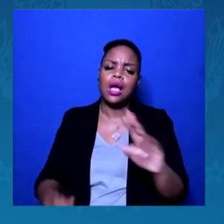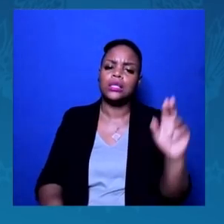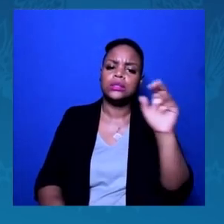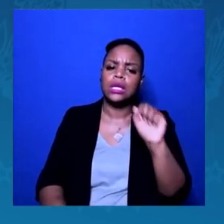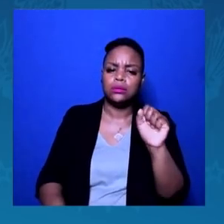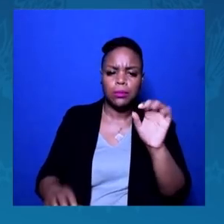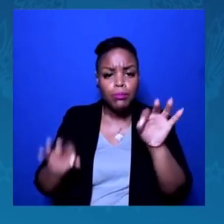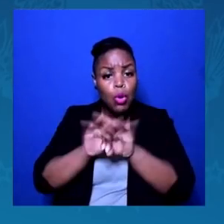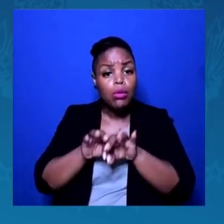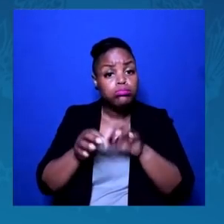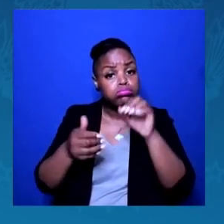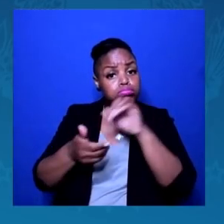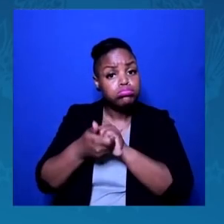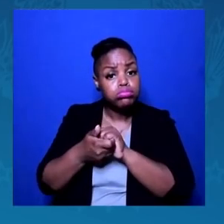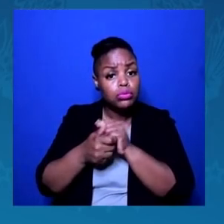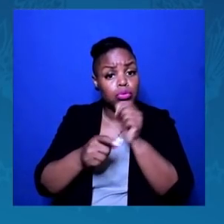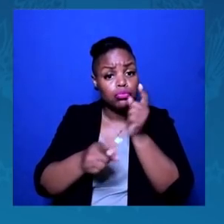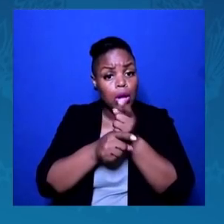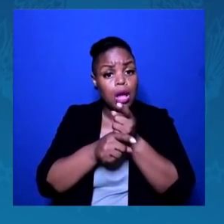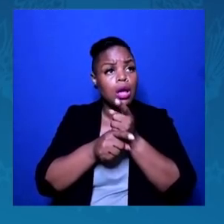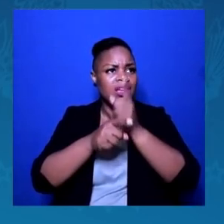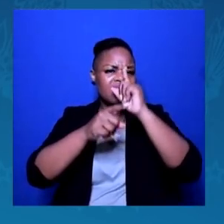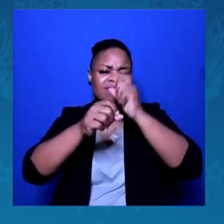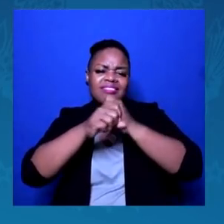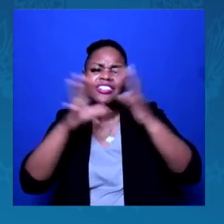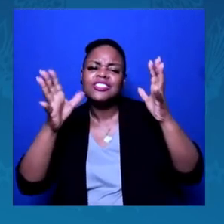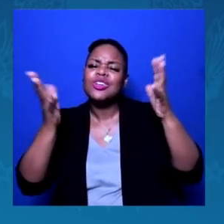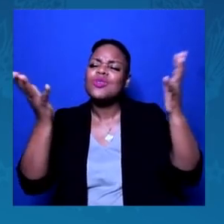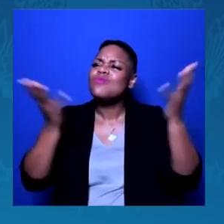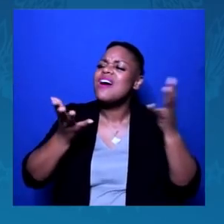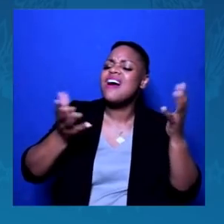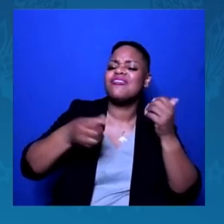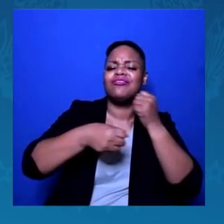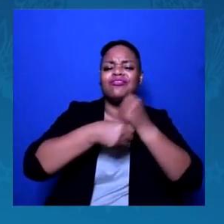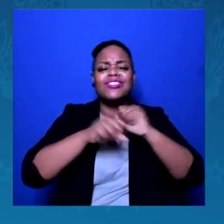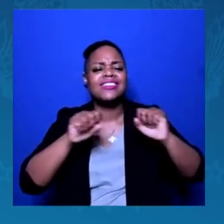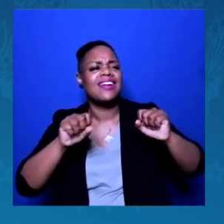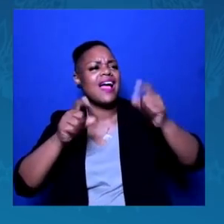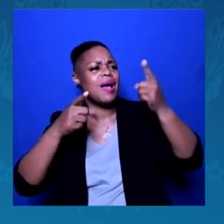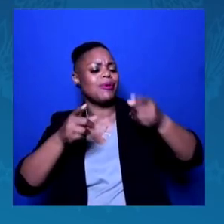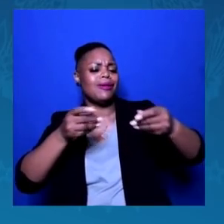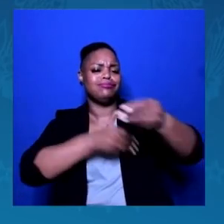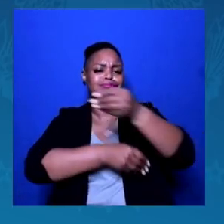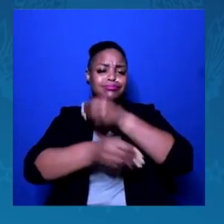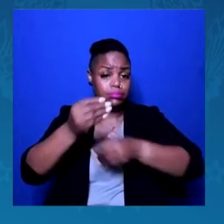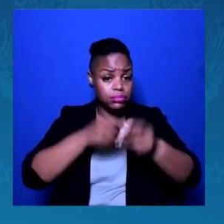and open in the Pacific. As you just reiterated, Freedom House, however, rates Vietnam is not free,